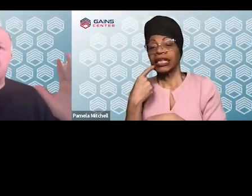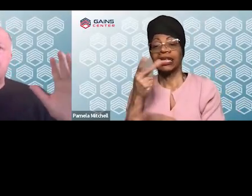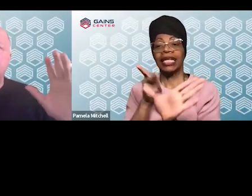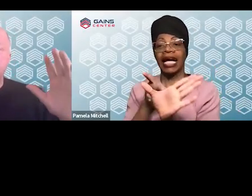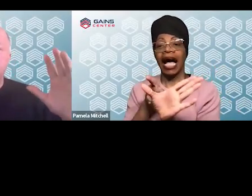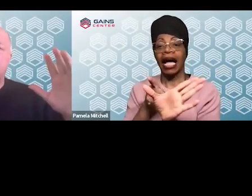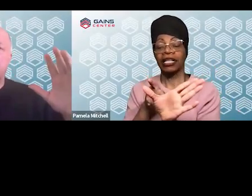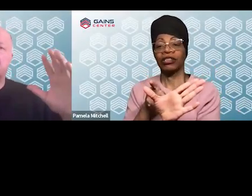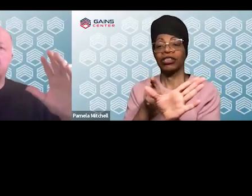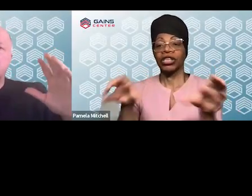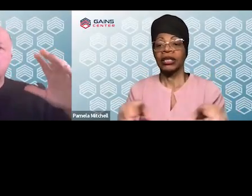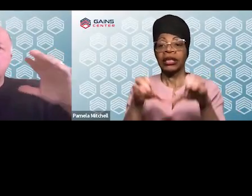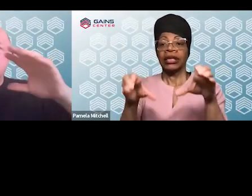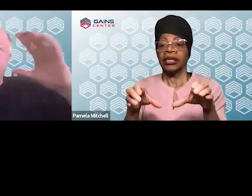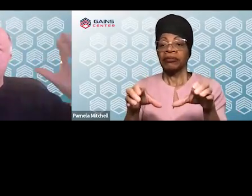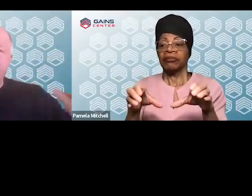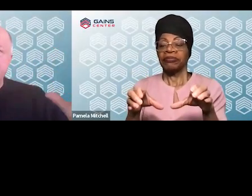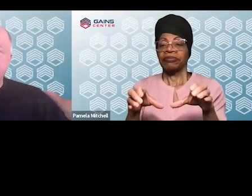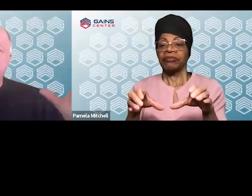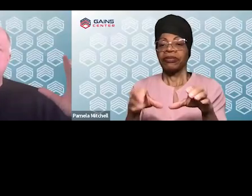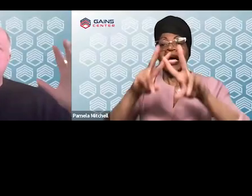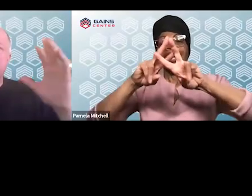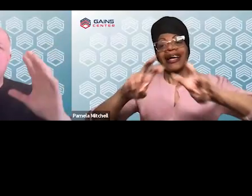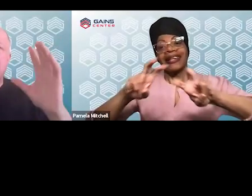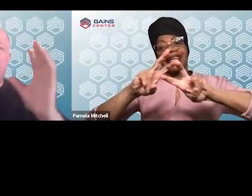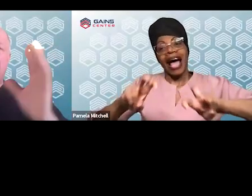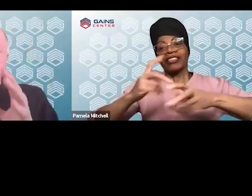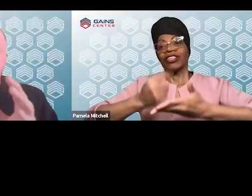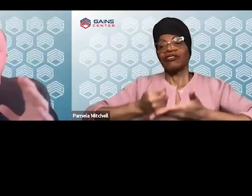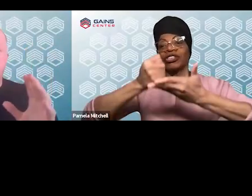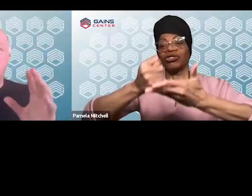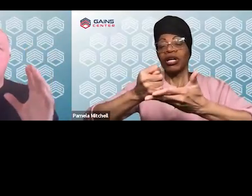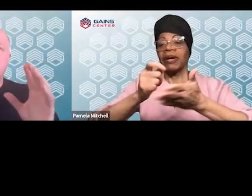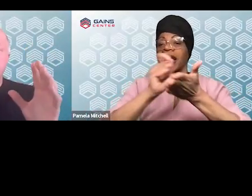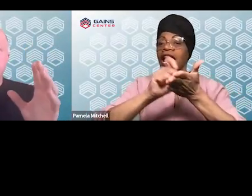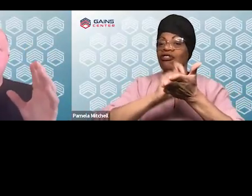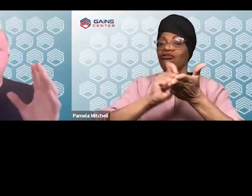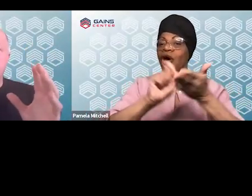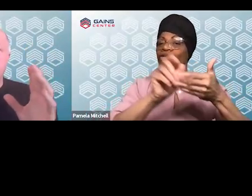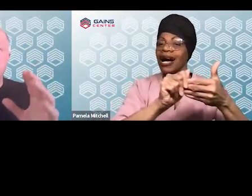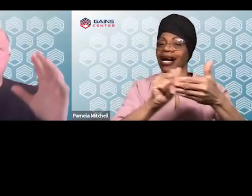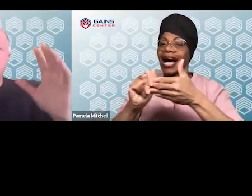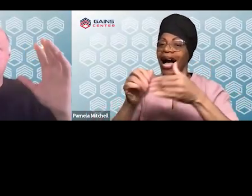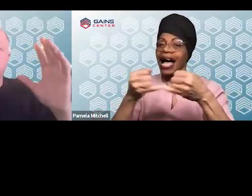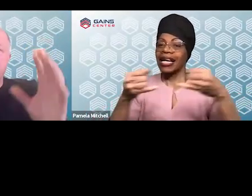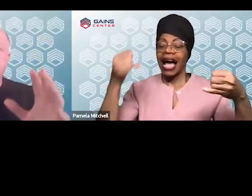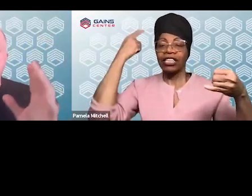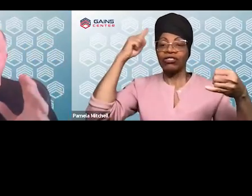did a analysis of treatment and wrote guidelines for treatment of cocaine